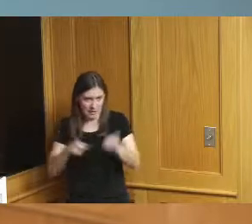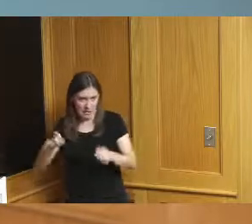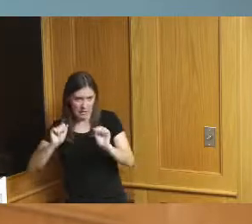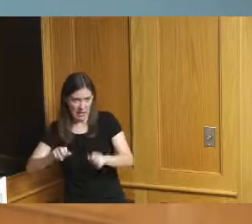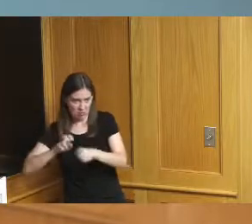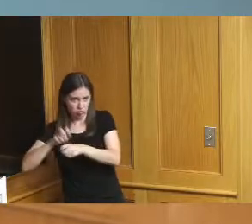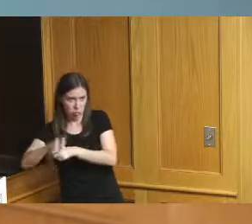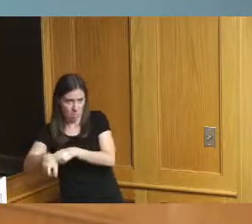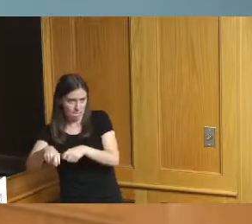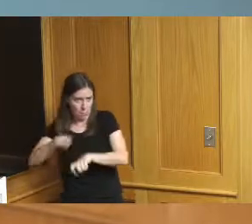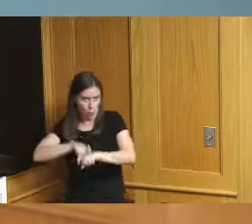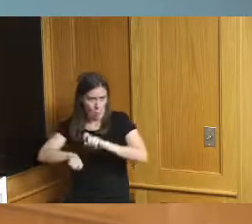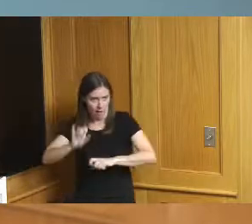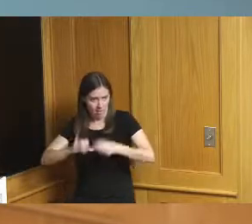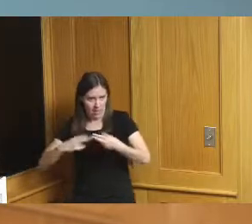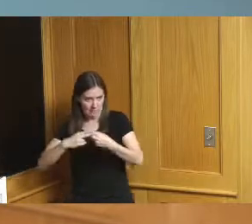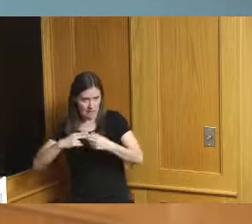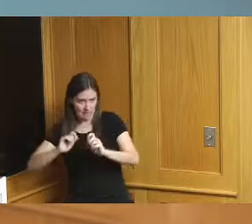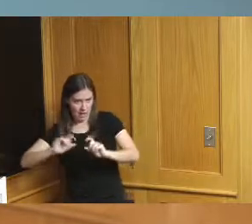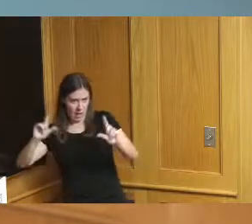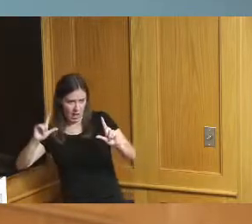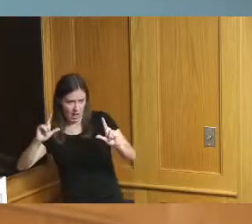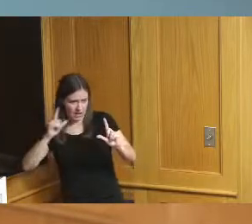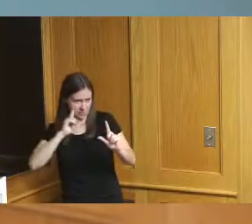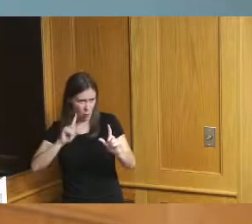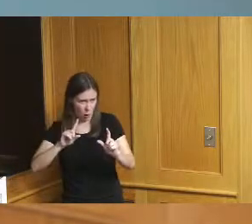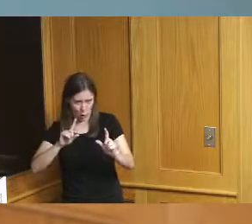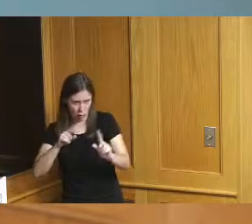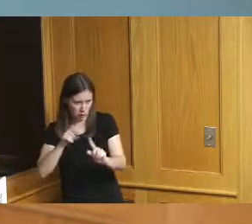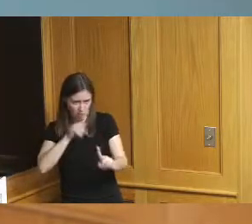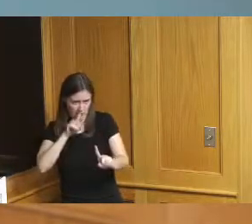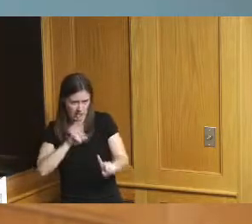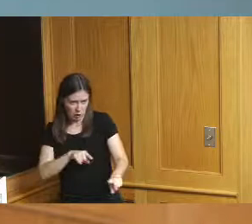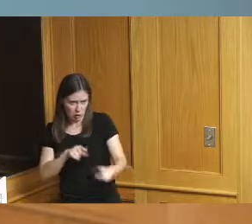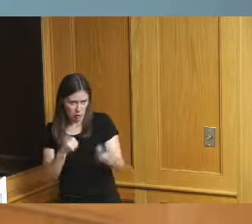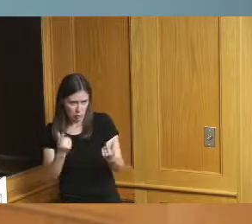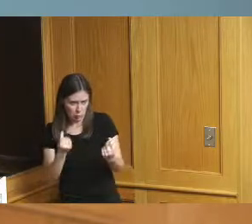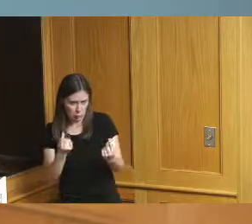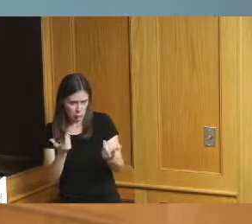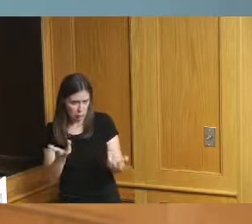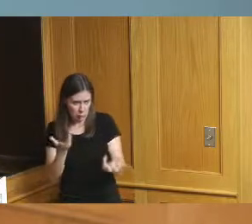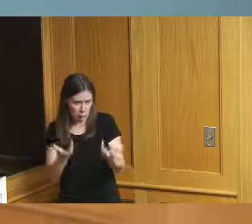that addresses whatever the questions that we may have because I'm you know I'm just saying